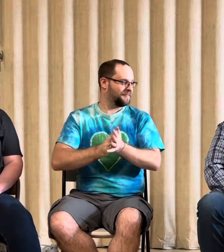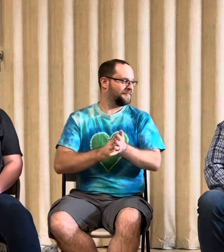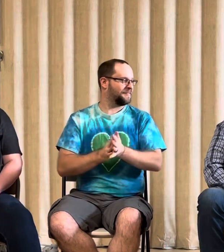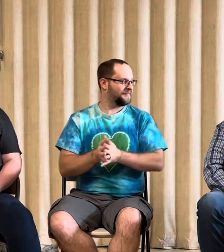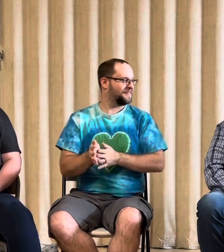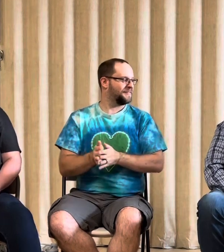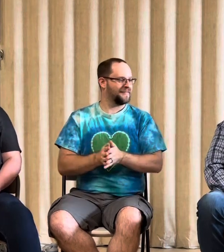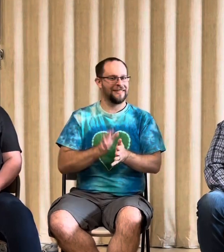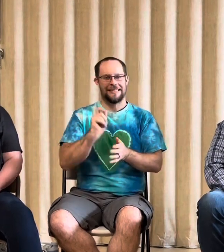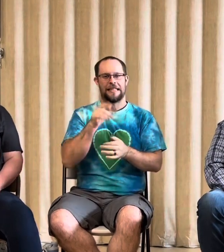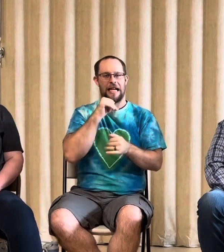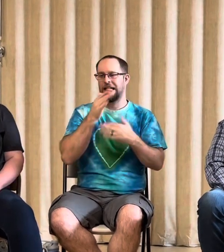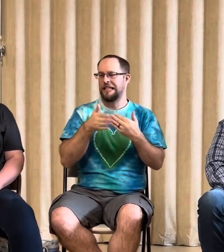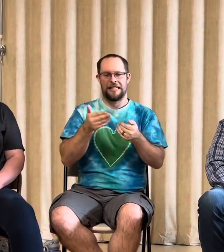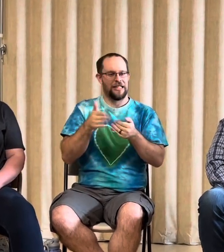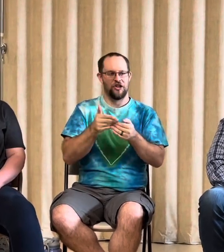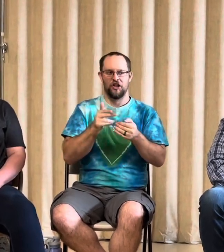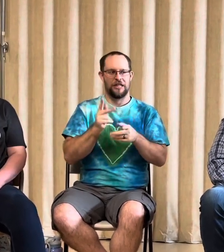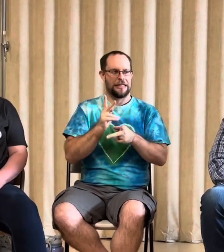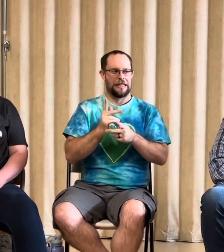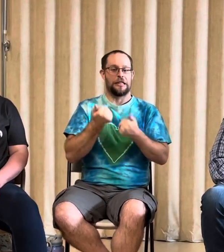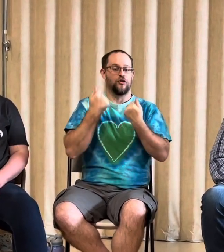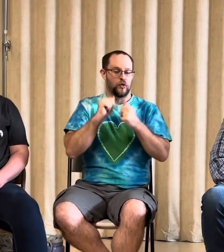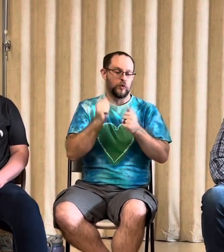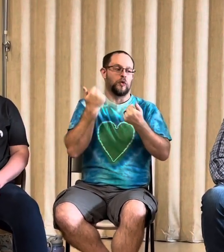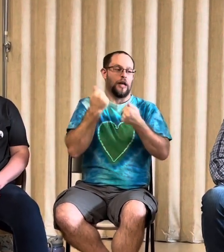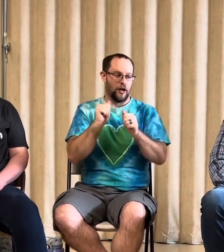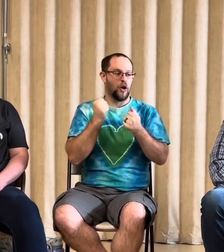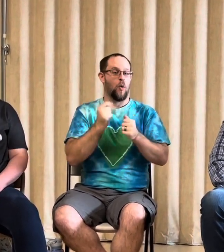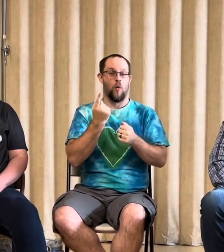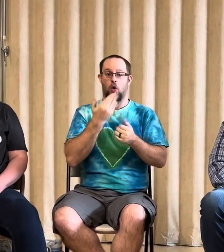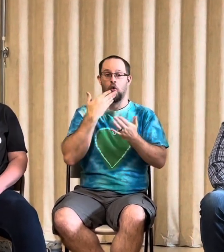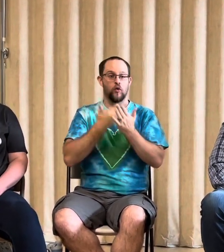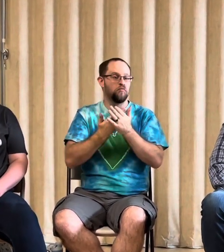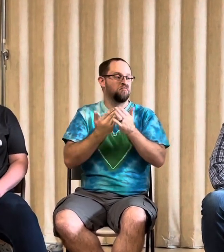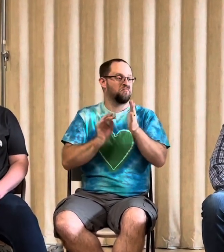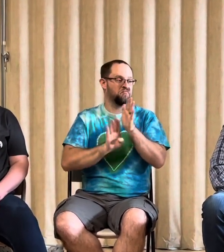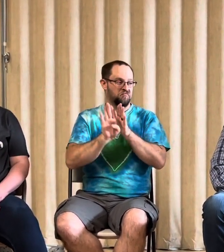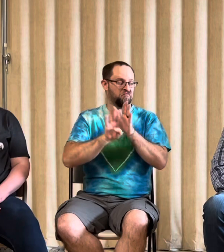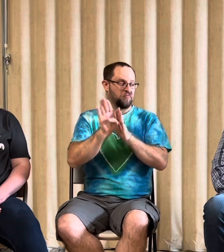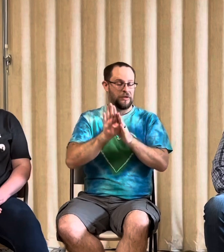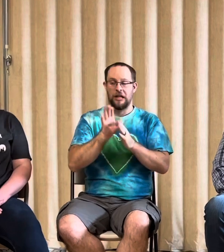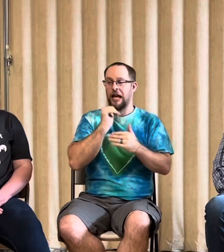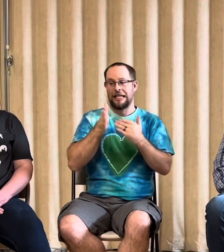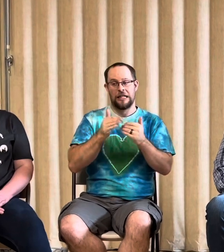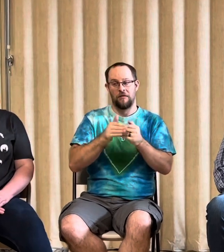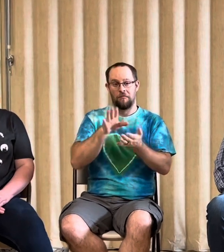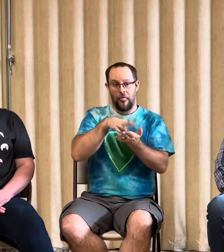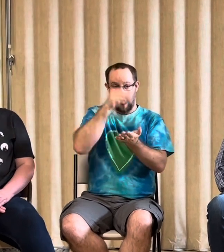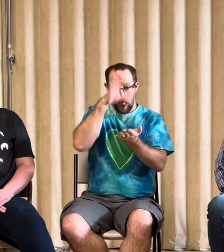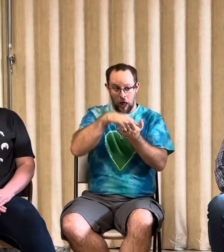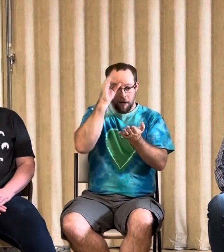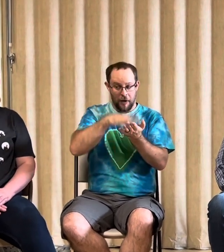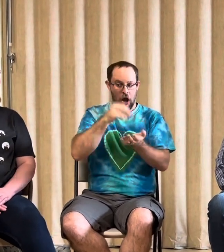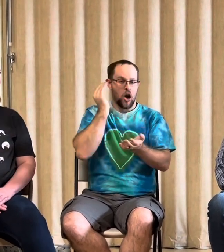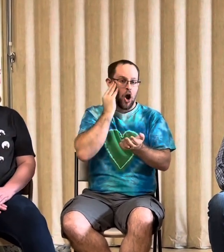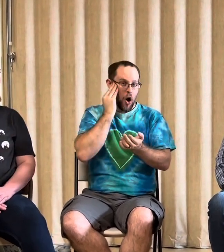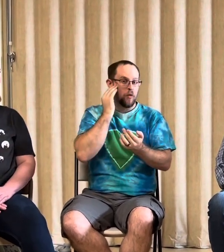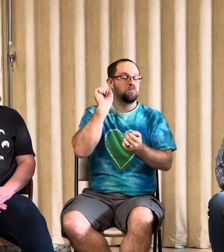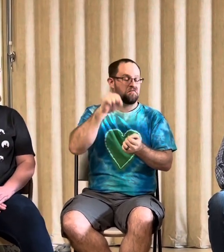It's not easy to keep trying, but it's one good way to grow, It's not east to keep learning, but I know that this is so...